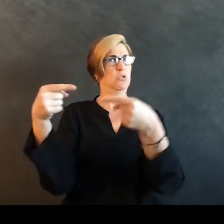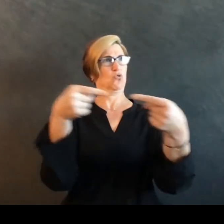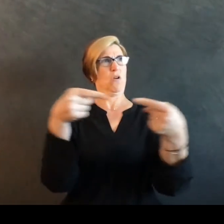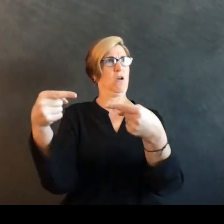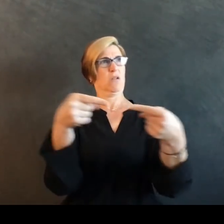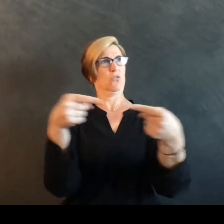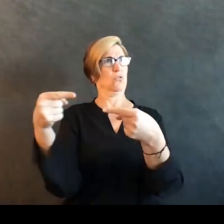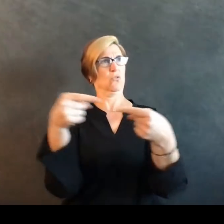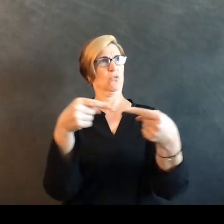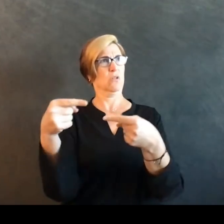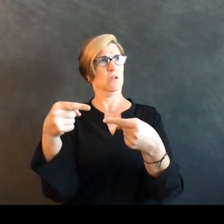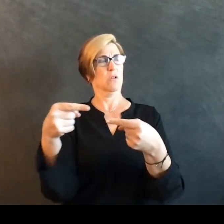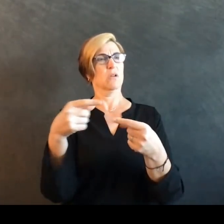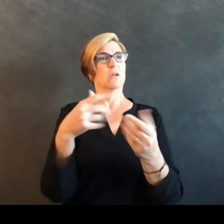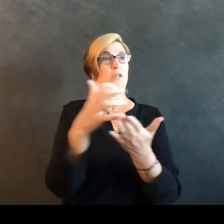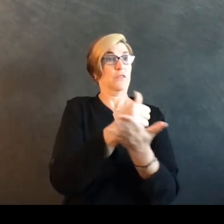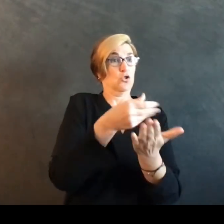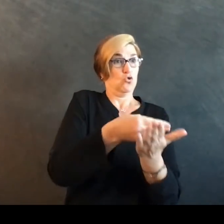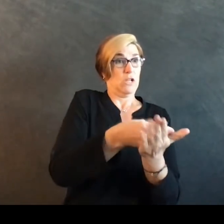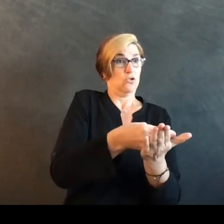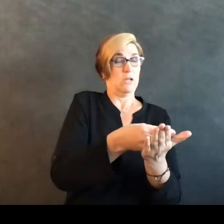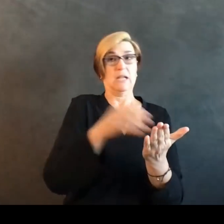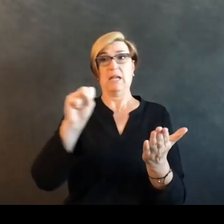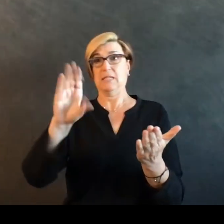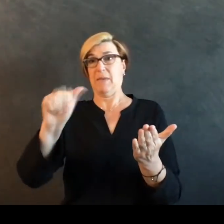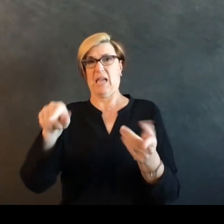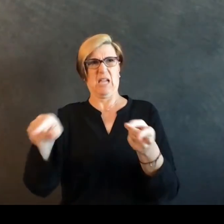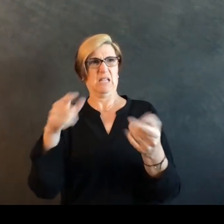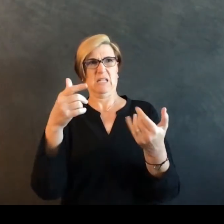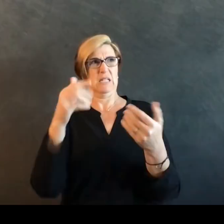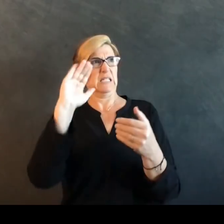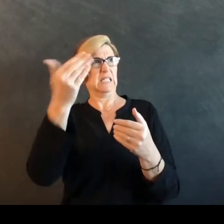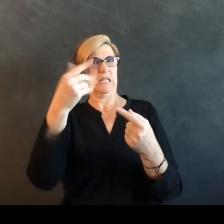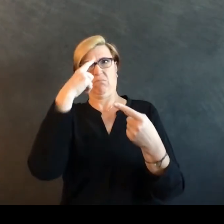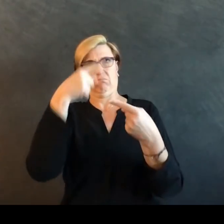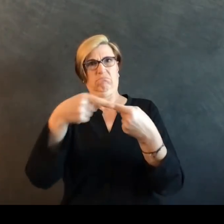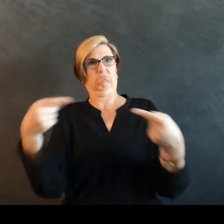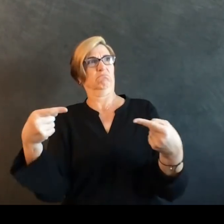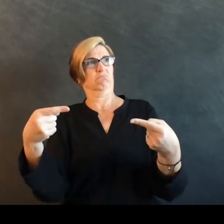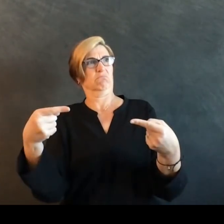Treasury and SBA and that it's over processing forms is what they tell me